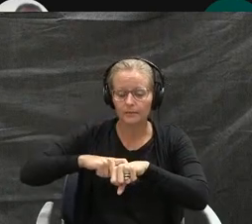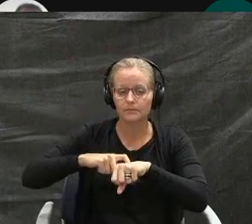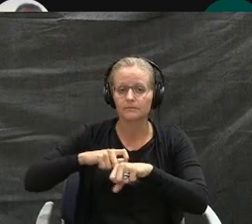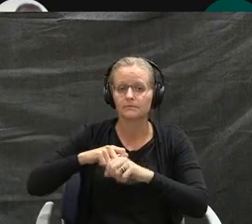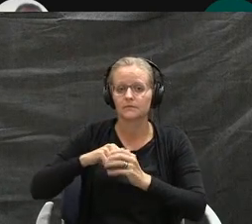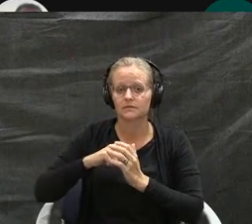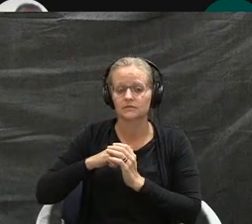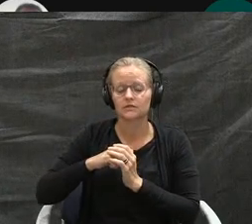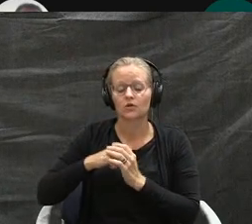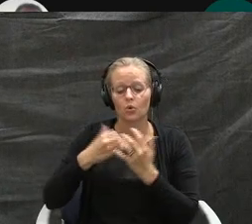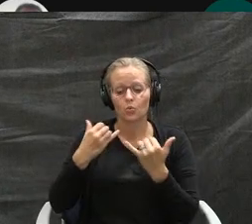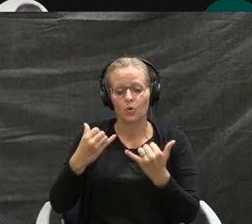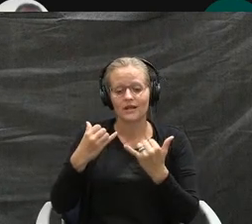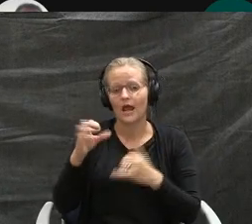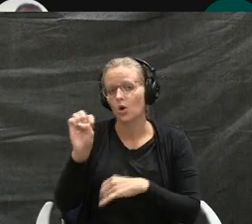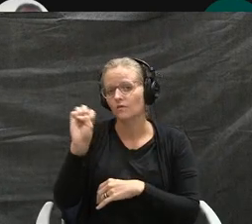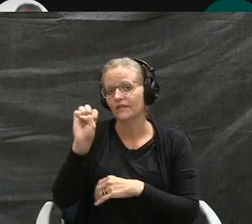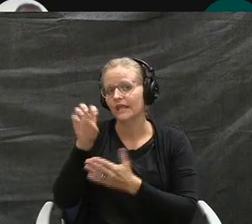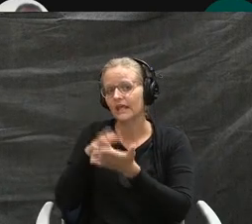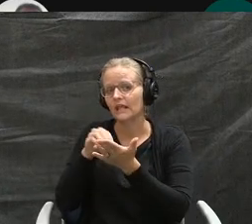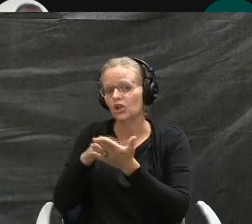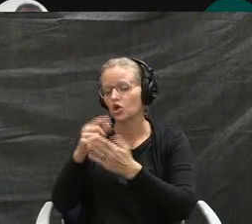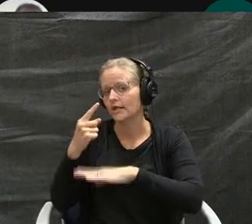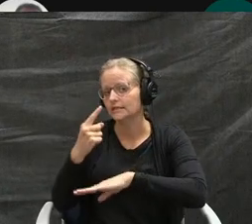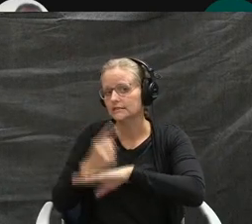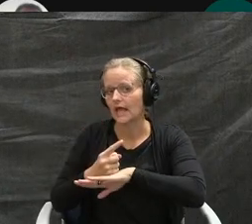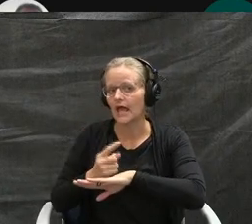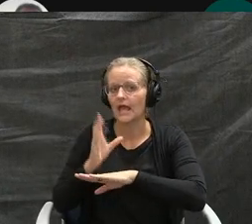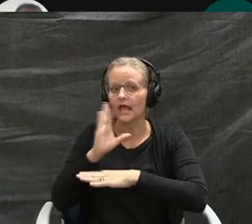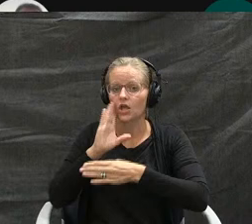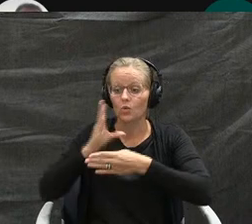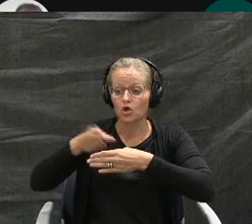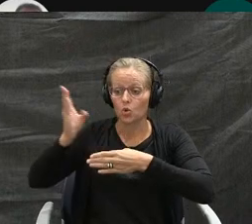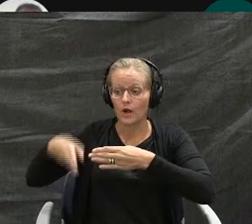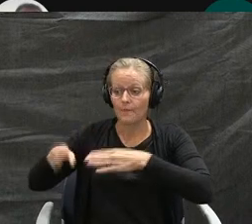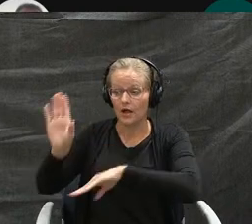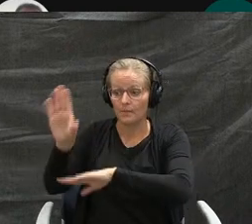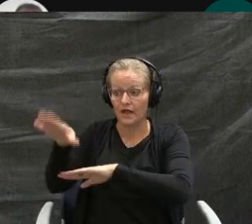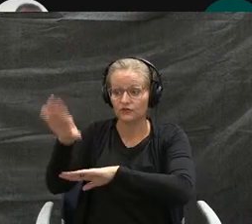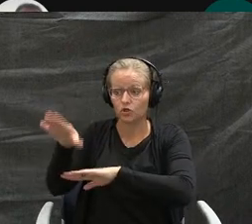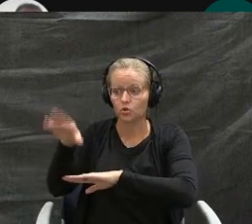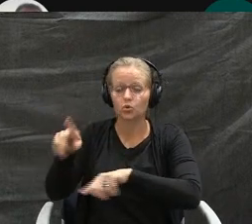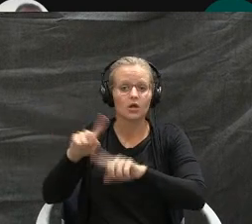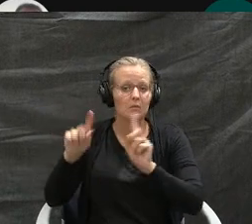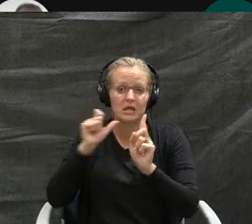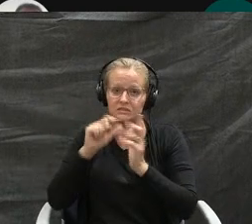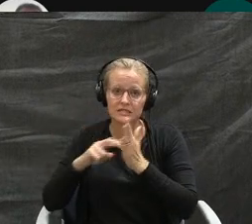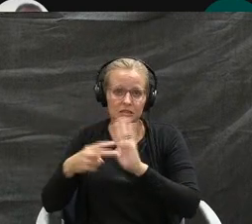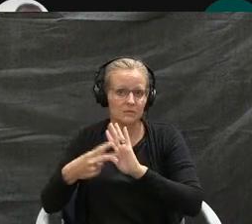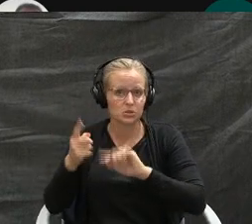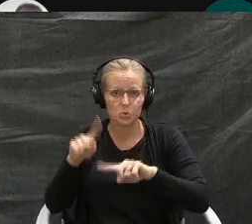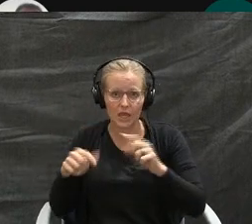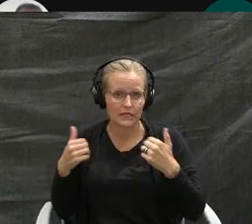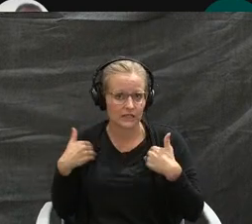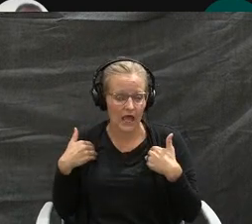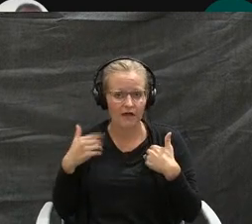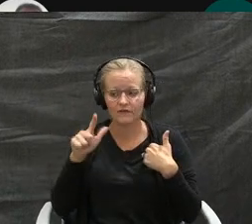the fact that the E Learning Day would wrap up in the afternoon, but that doesn't mean we couldn't have lab time for